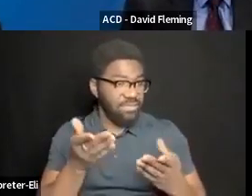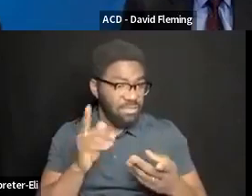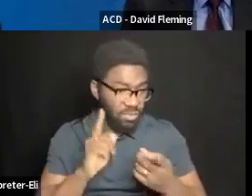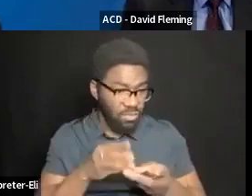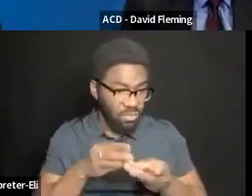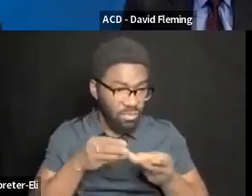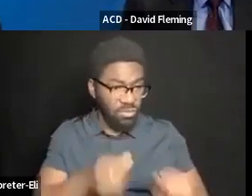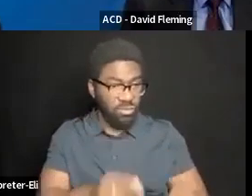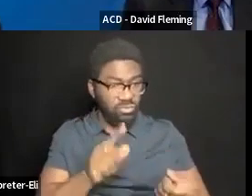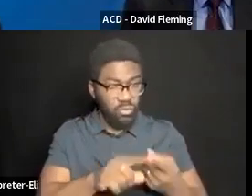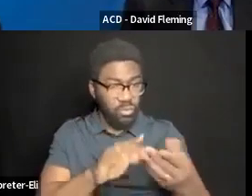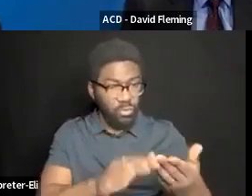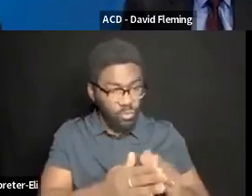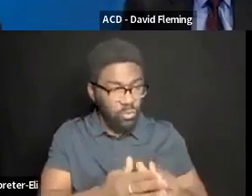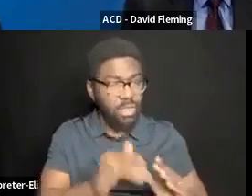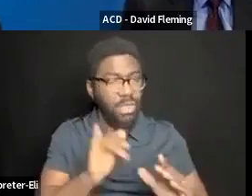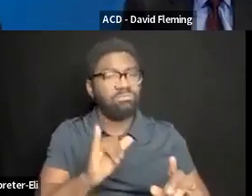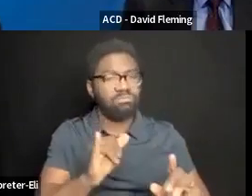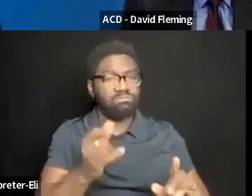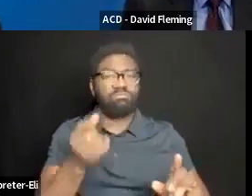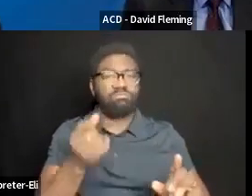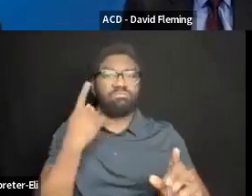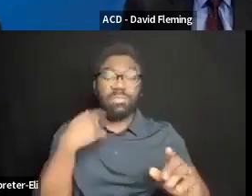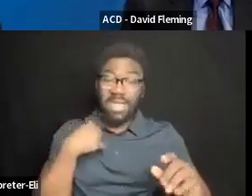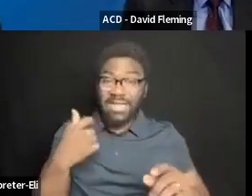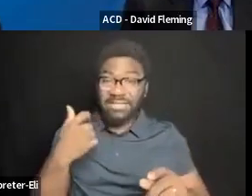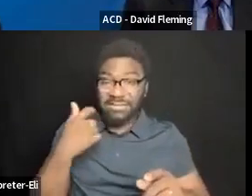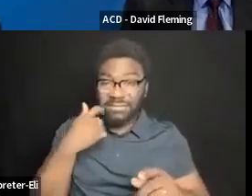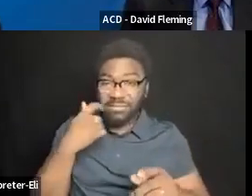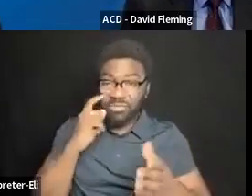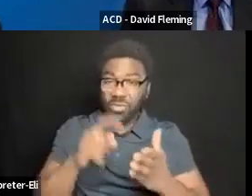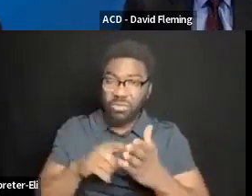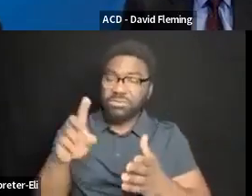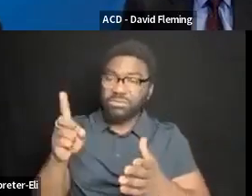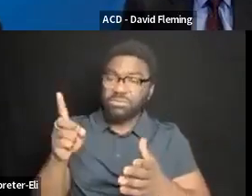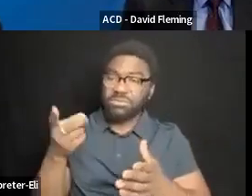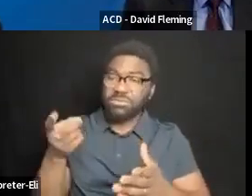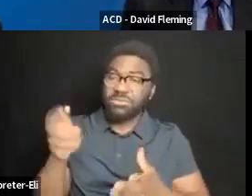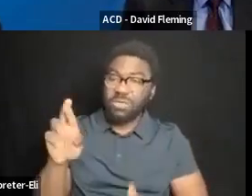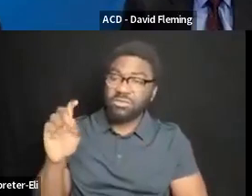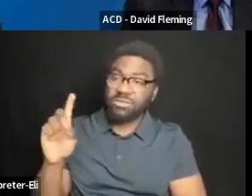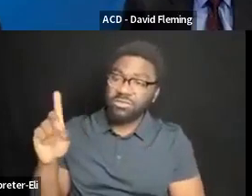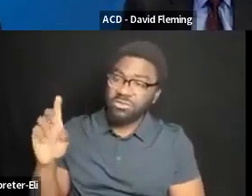And you touched upon something Dr. Dauphin said. She actually said that the communities are the customers, right?